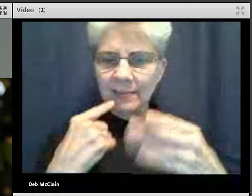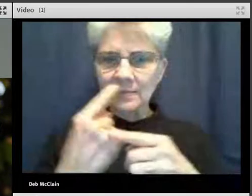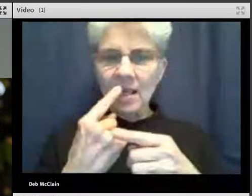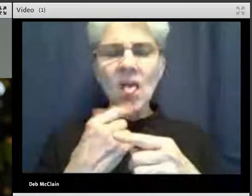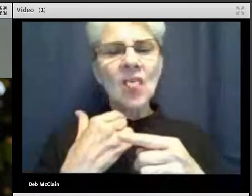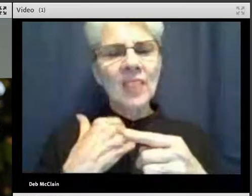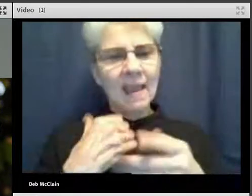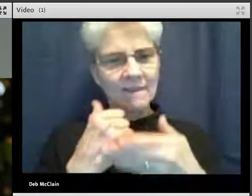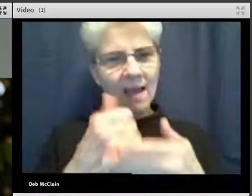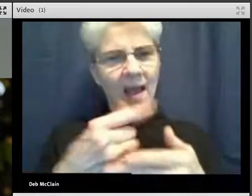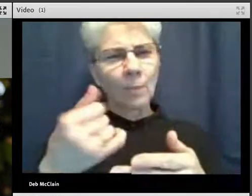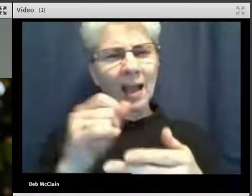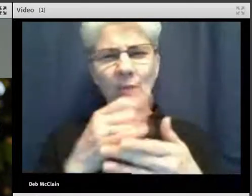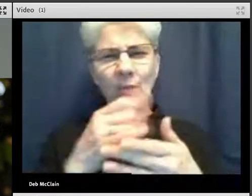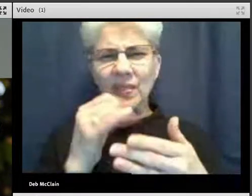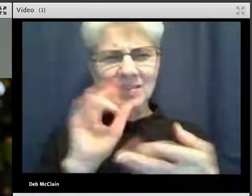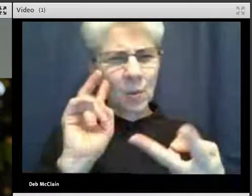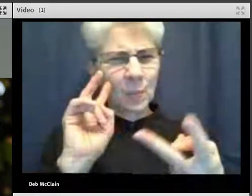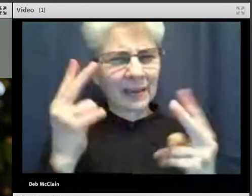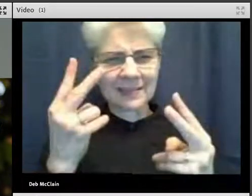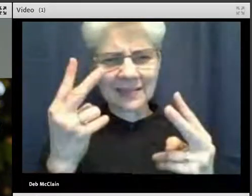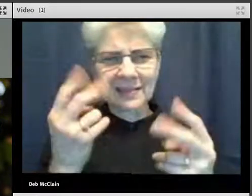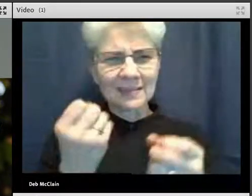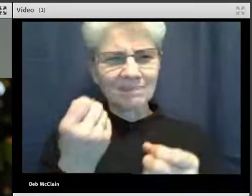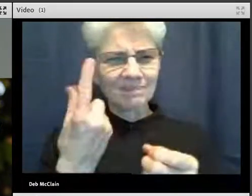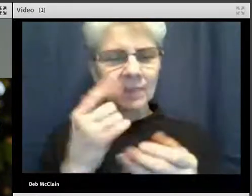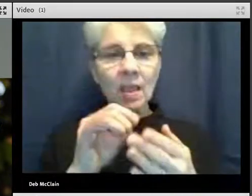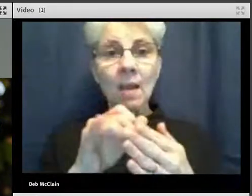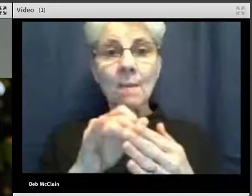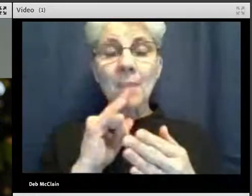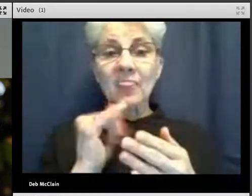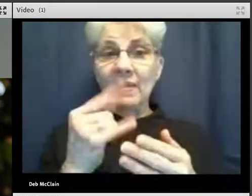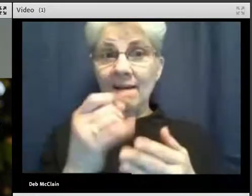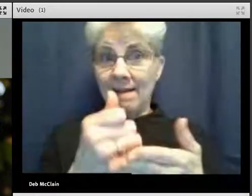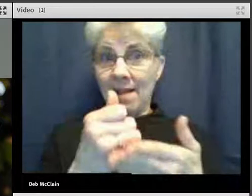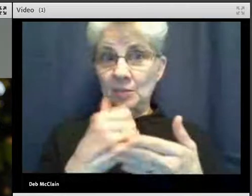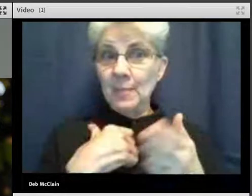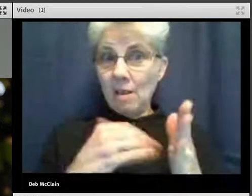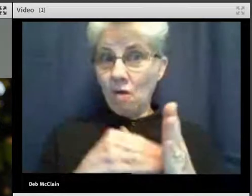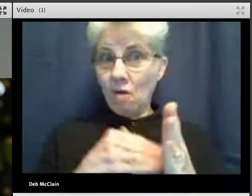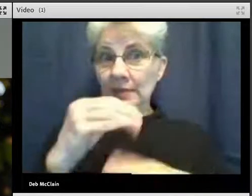They do have a help guide when stuff doesn't make sense. I'll say half the time the help guide actually helps me,